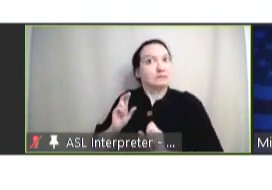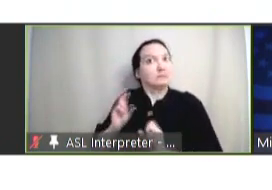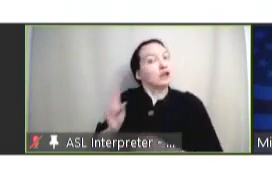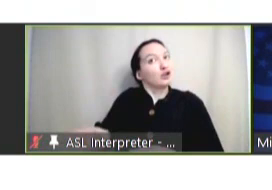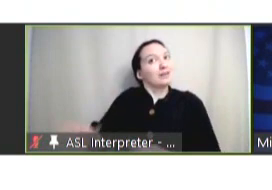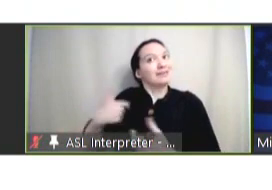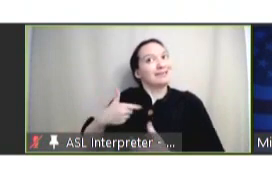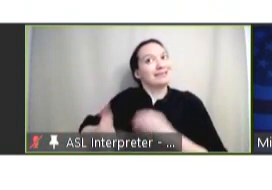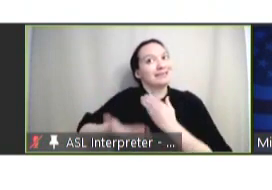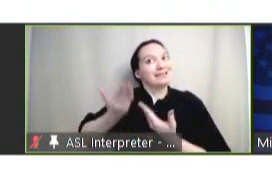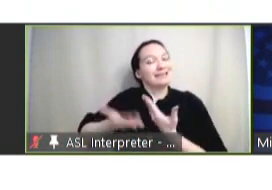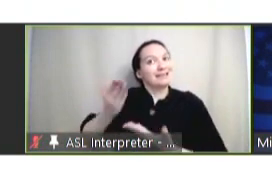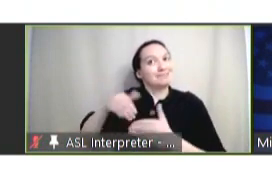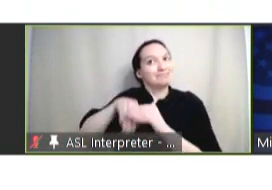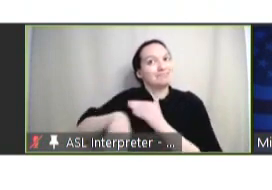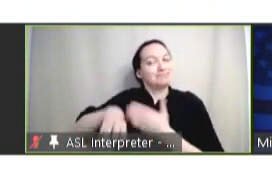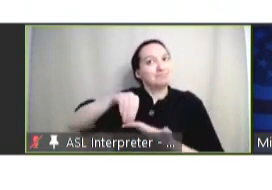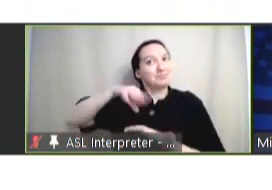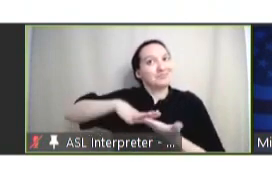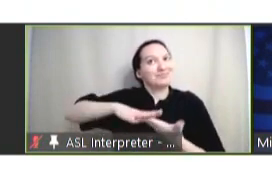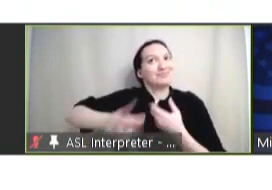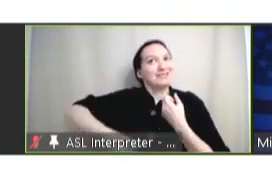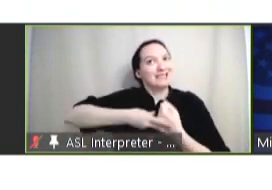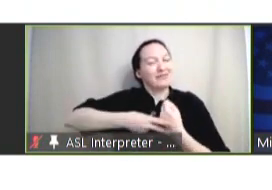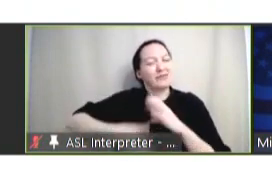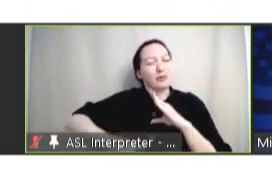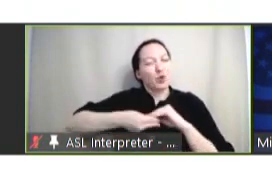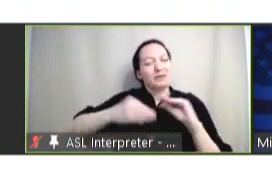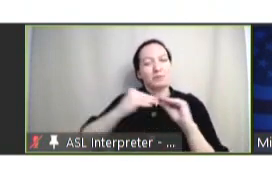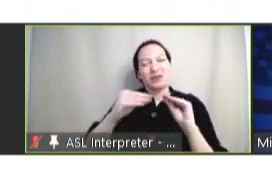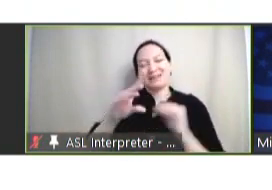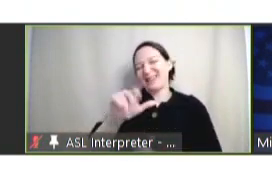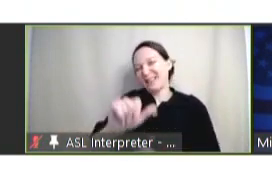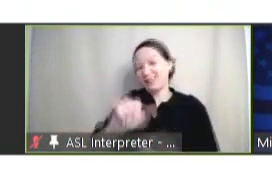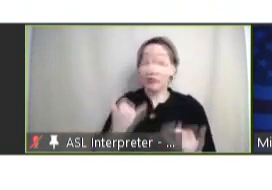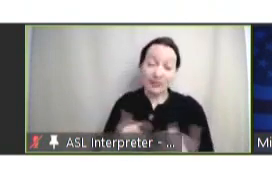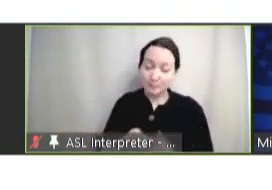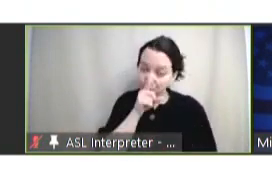an easier way of capturing additional data, which we don't right now. So, they do go hand in hand.